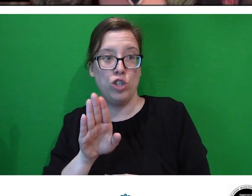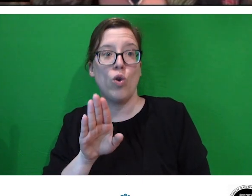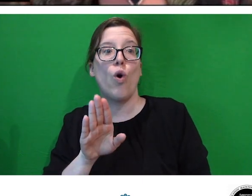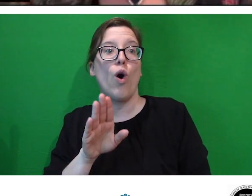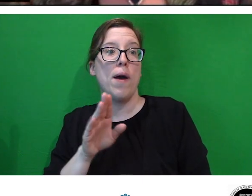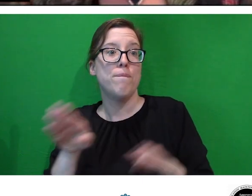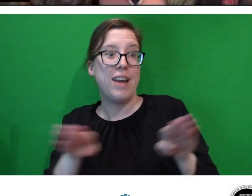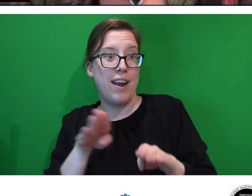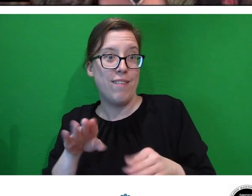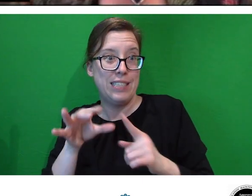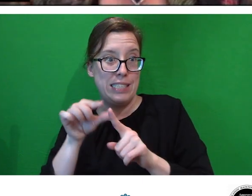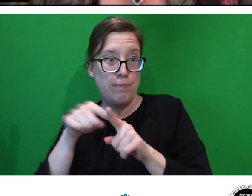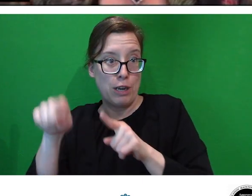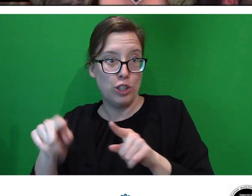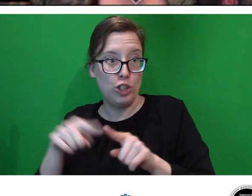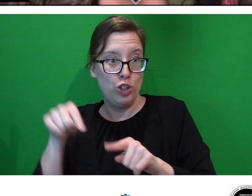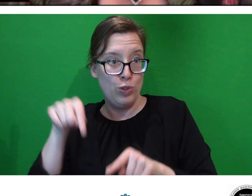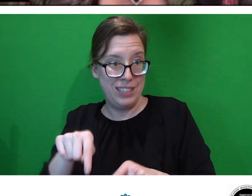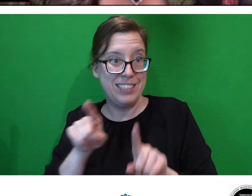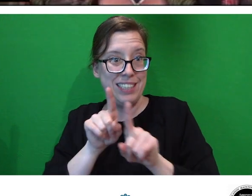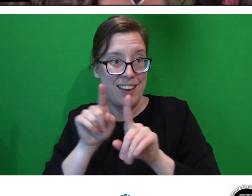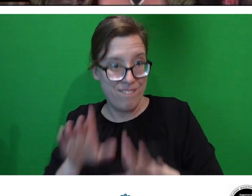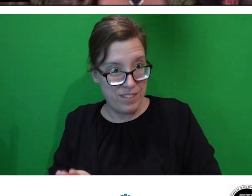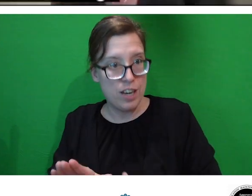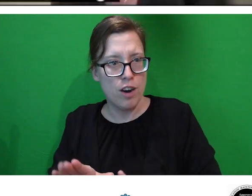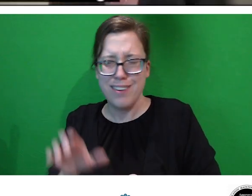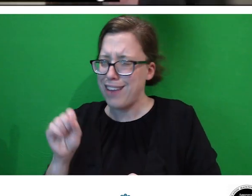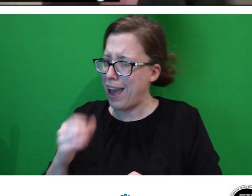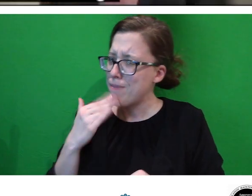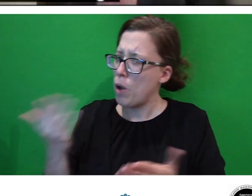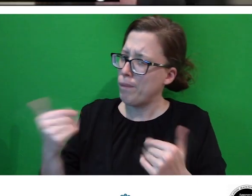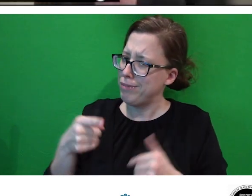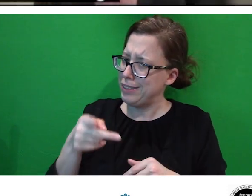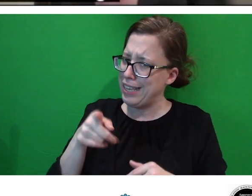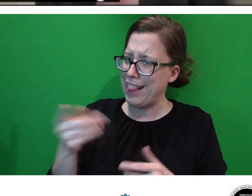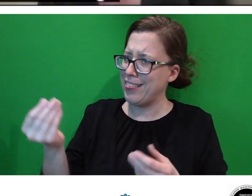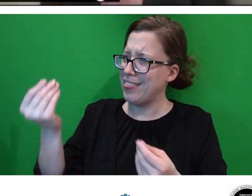I hope that helps and I wish you well. Heidi: And invite your Behavior Specialists